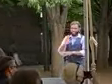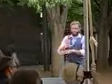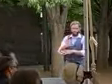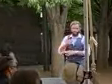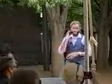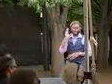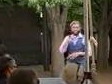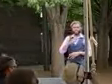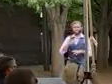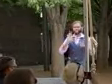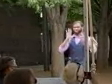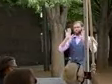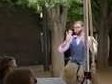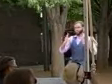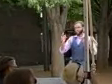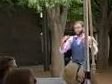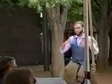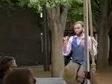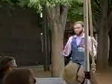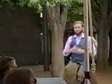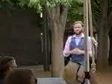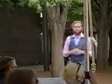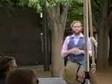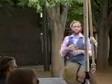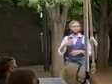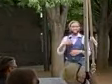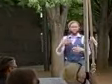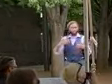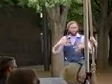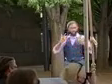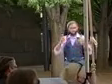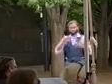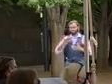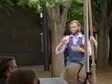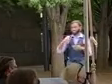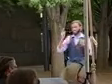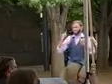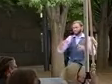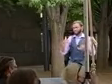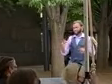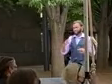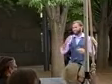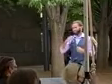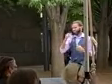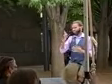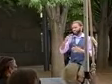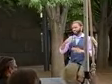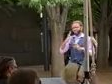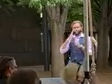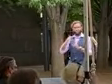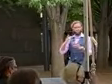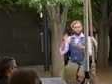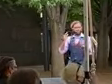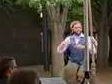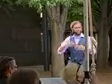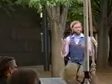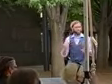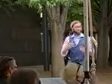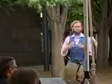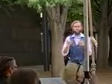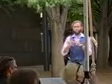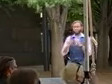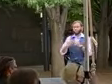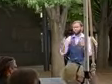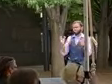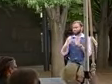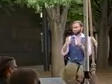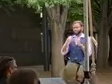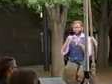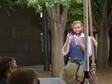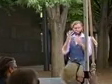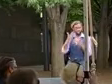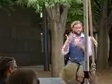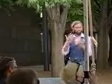I cannot tell you how honored I am to not only be here but to be speaking before this specific group of people.